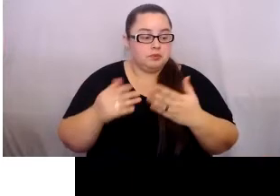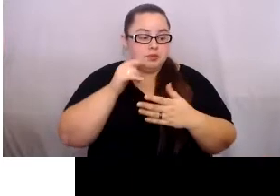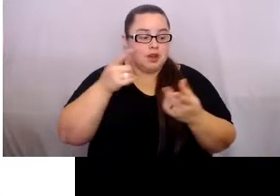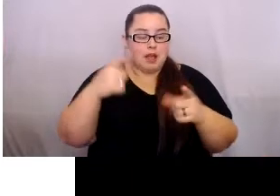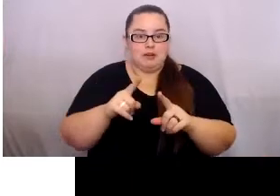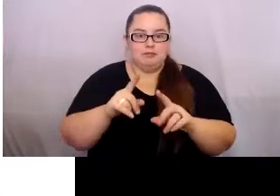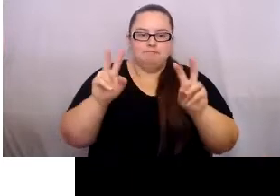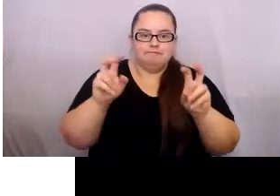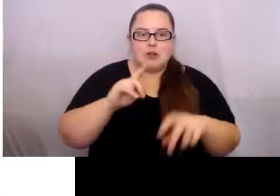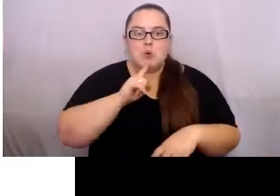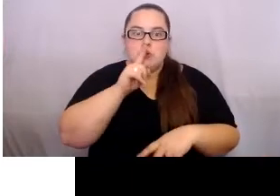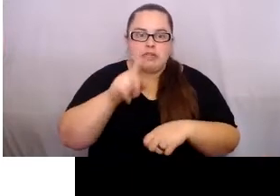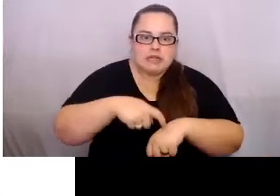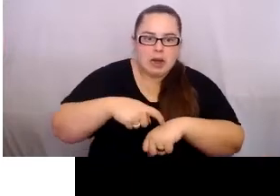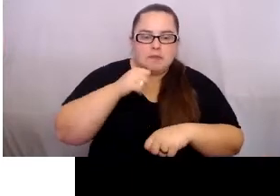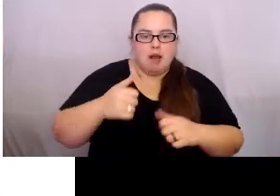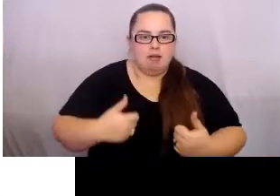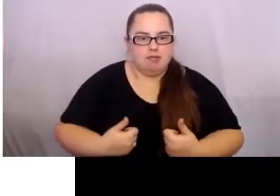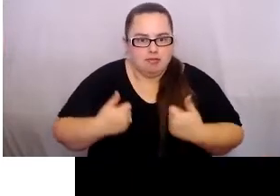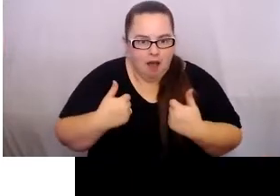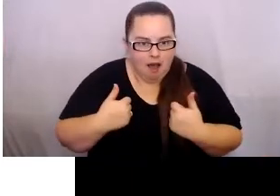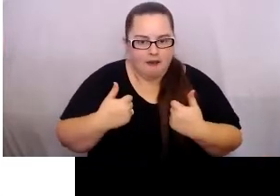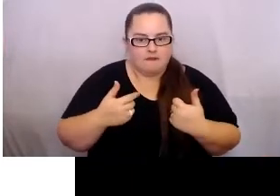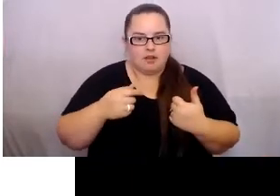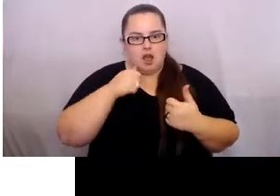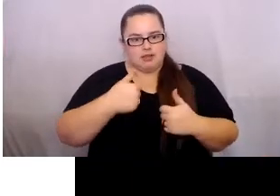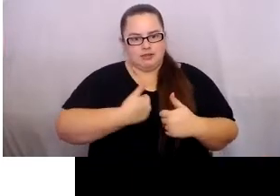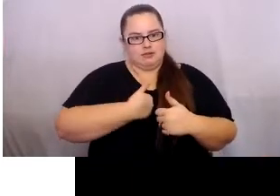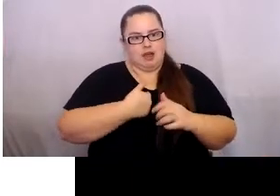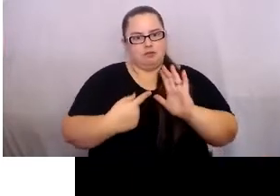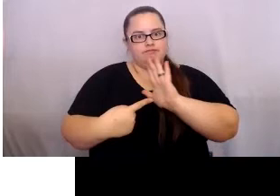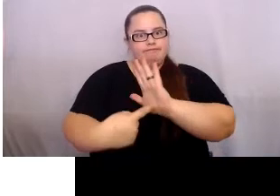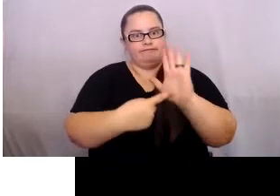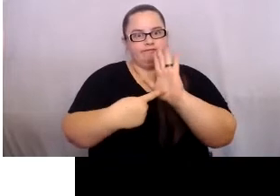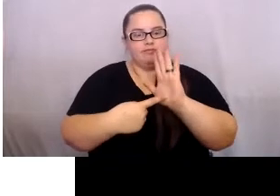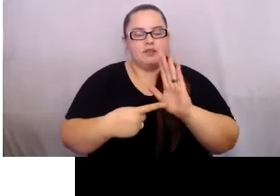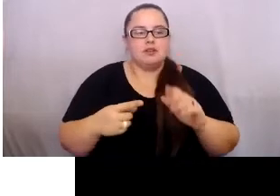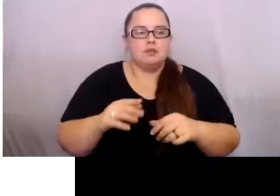We don't have that self-presentation pressure on us, and something has been prerecorded and just uploaded to us.